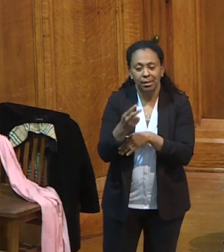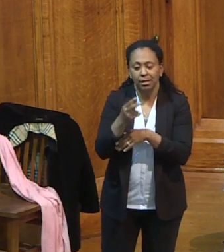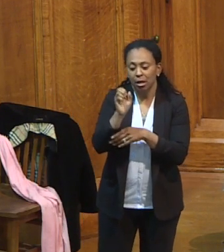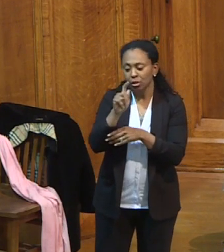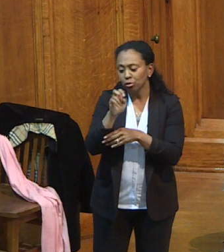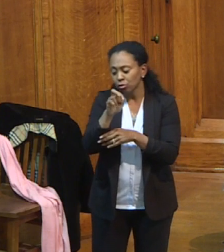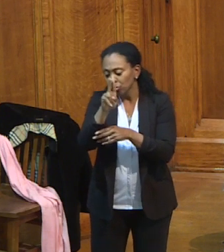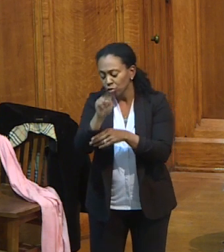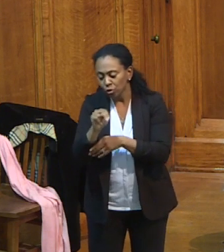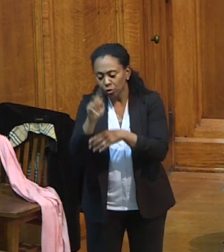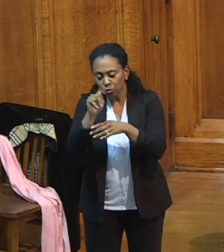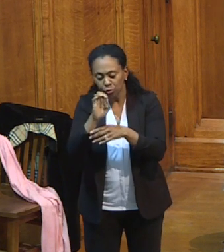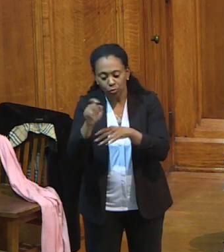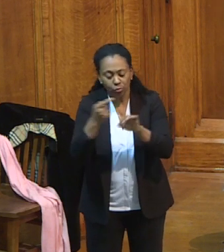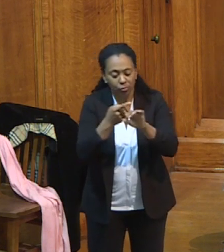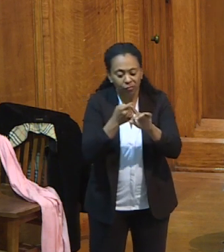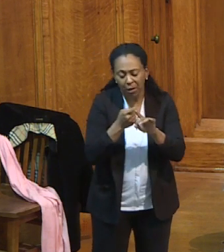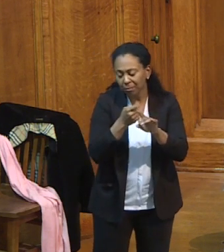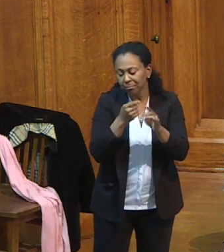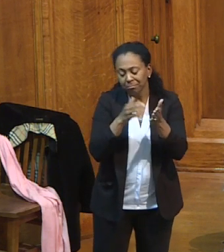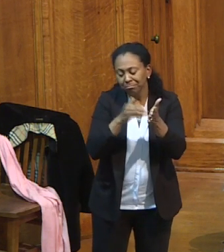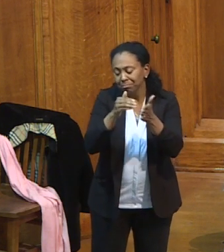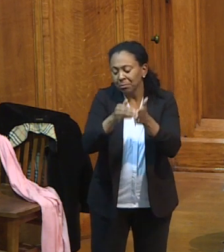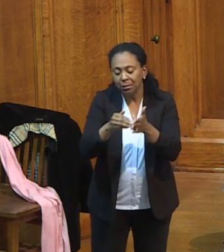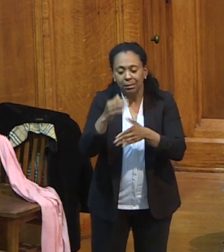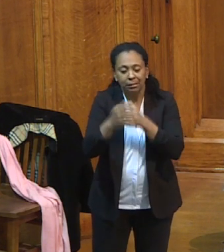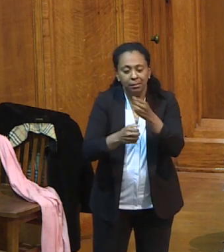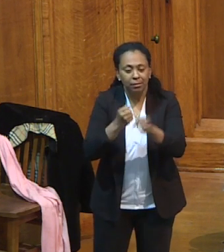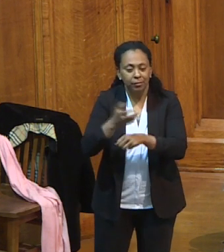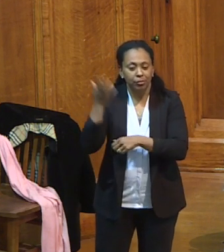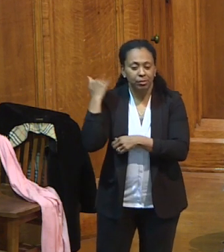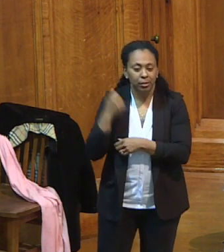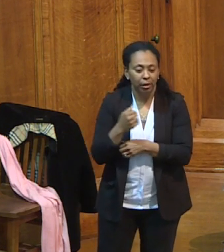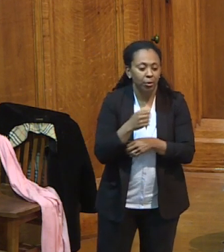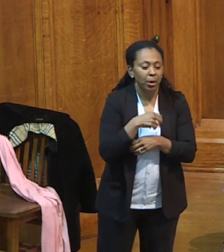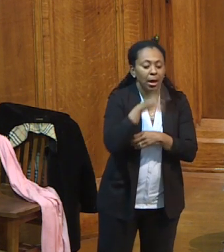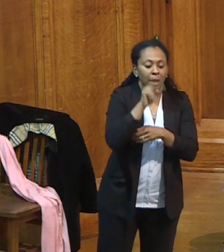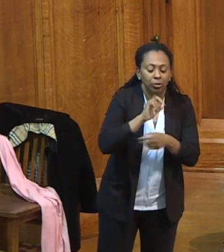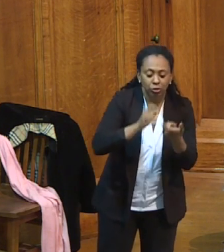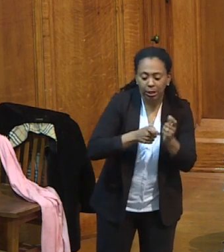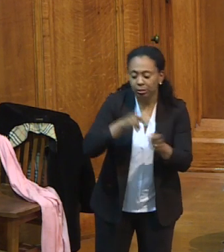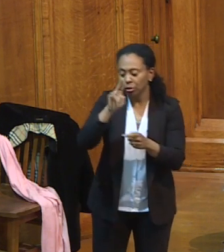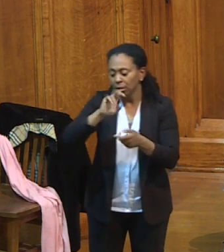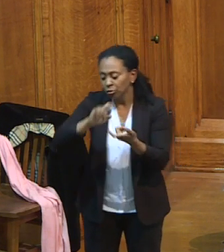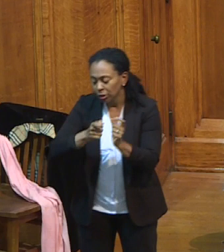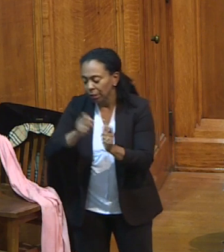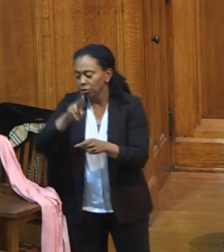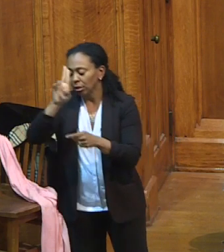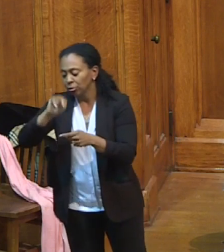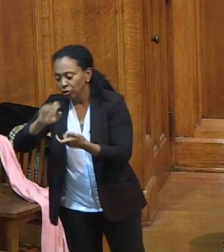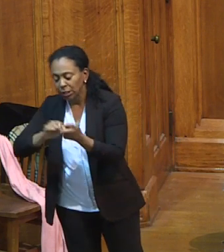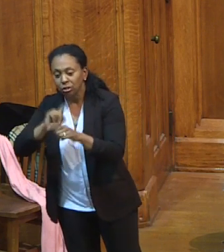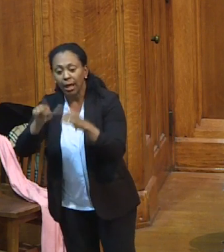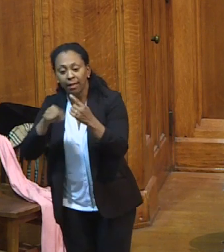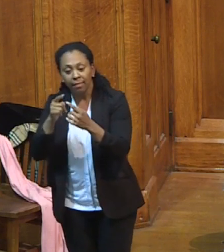from a couple of million years ago and they're unchanged, unchanged, unchanged, and then get bifacial blades